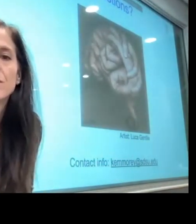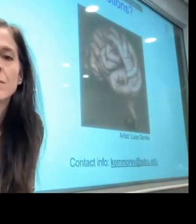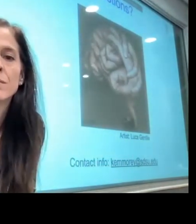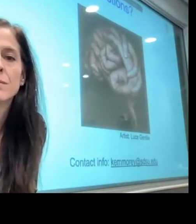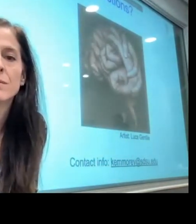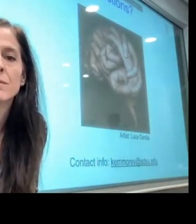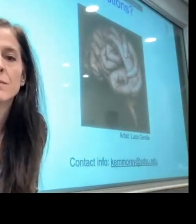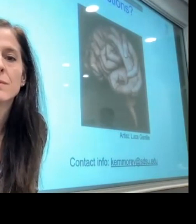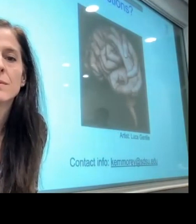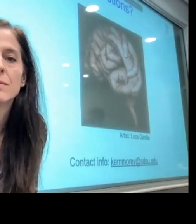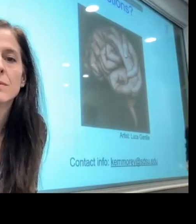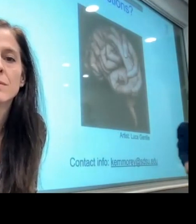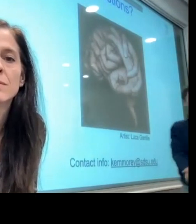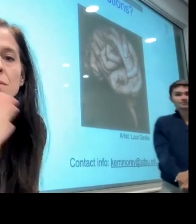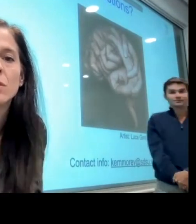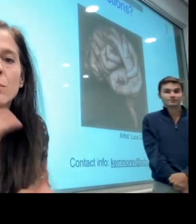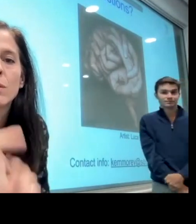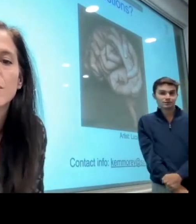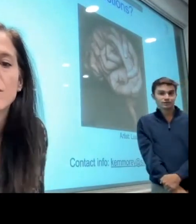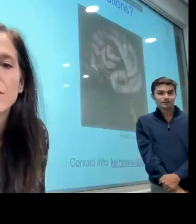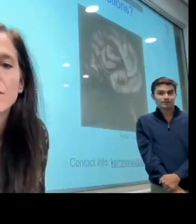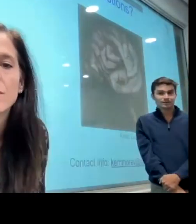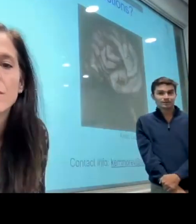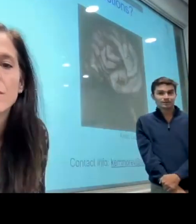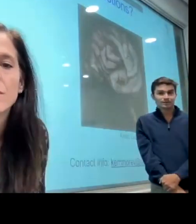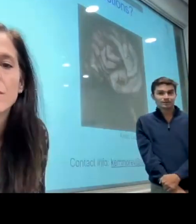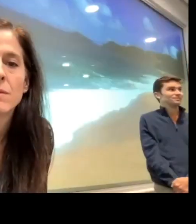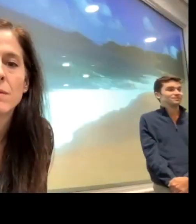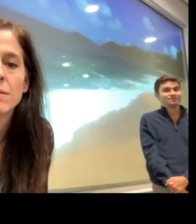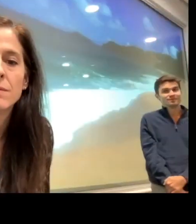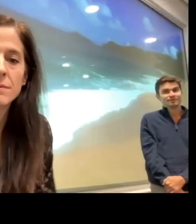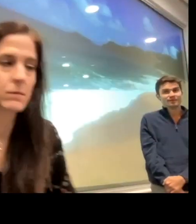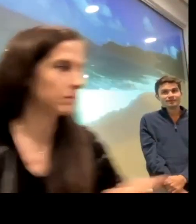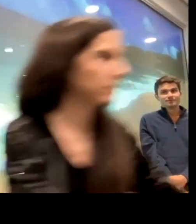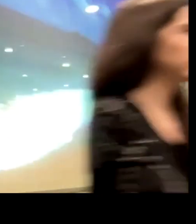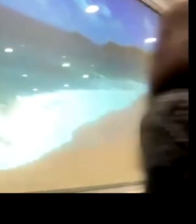Hello! How are you good to see you. Thank you for your talk today.